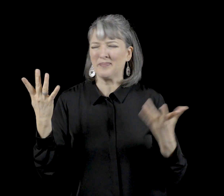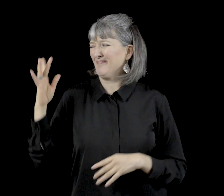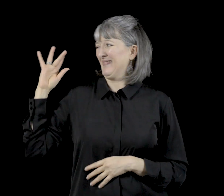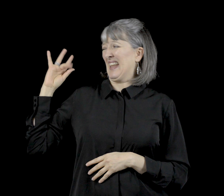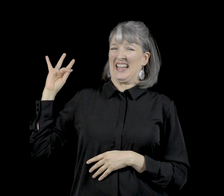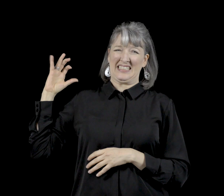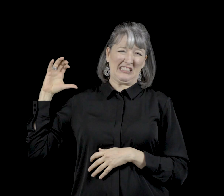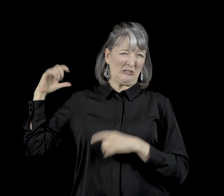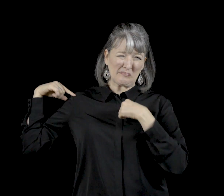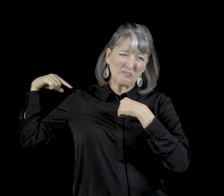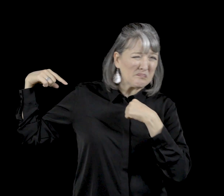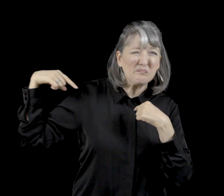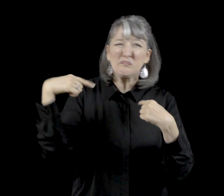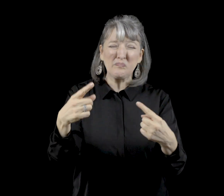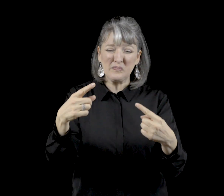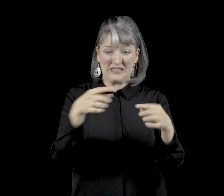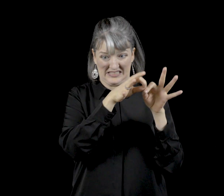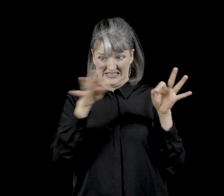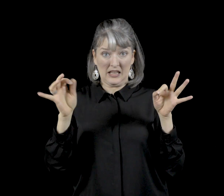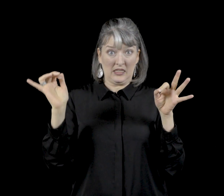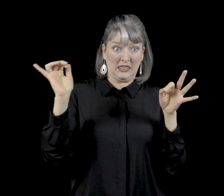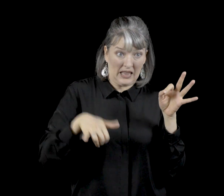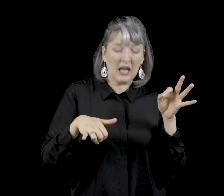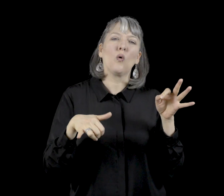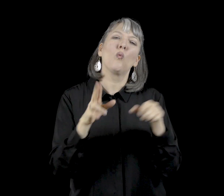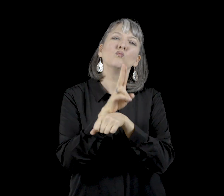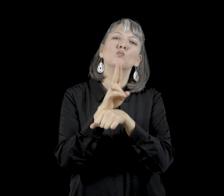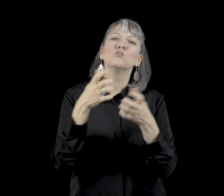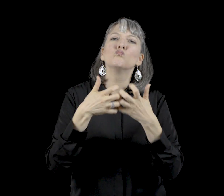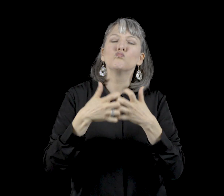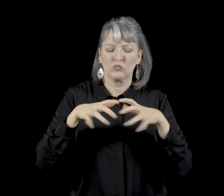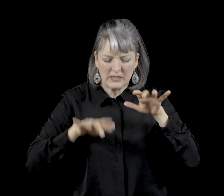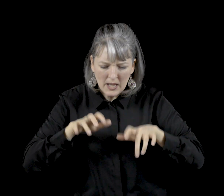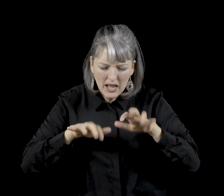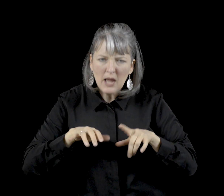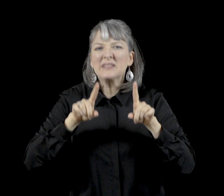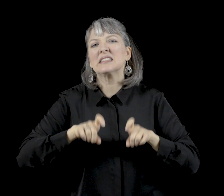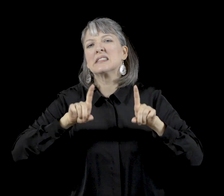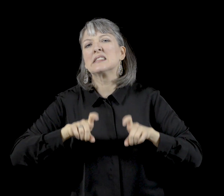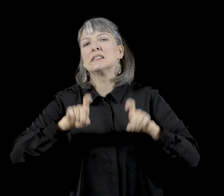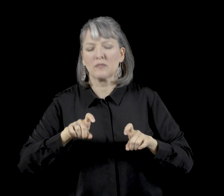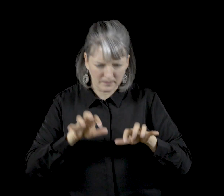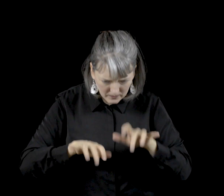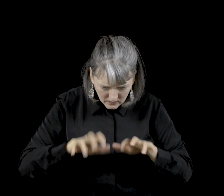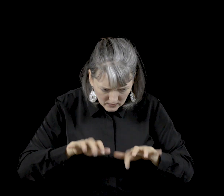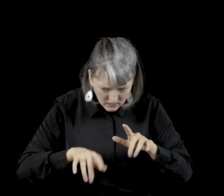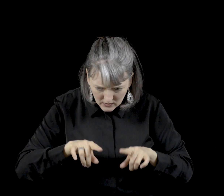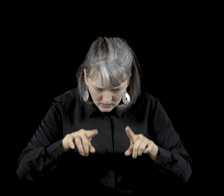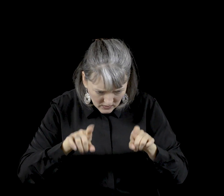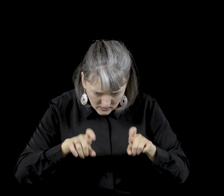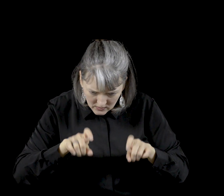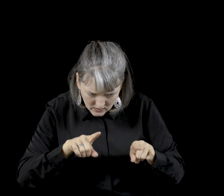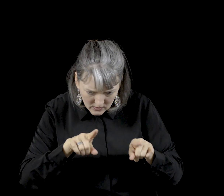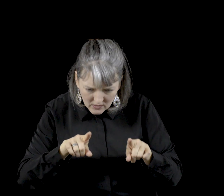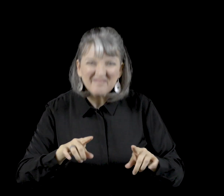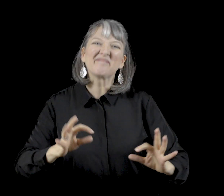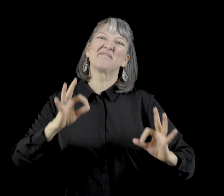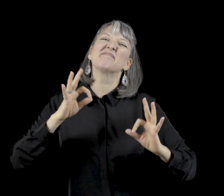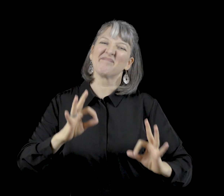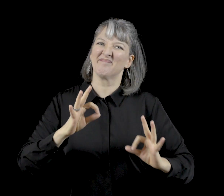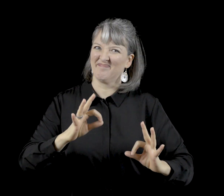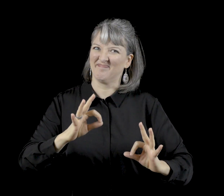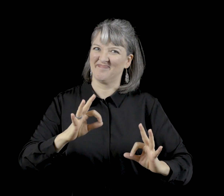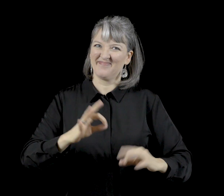which has been used to test typing equipment since at least the late 1800s.